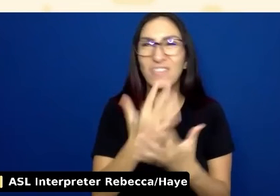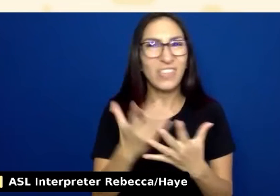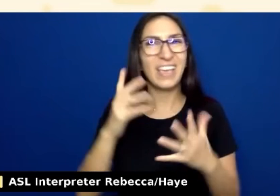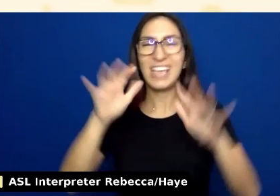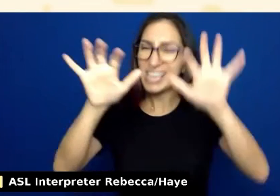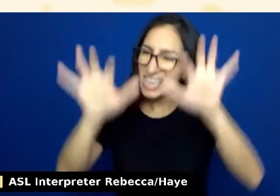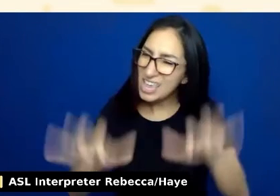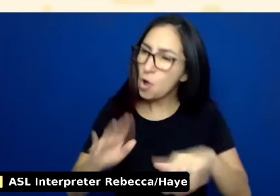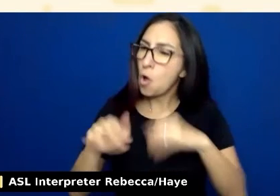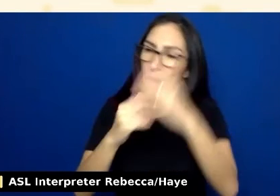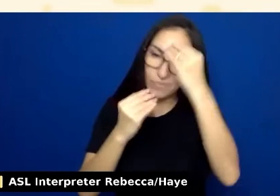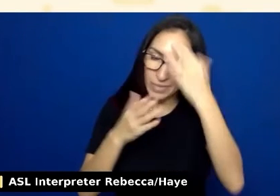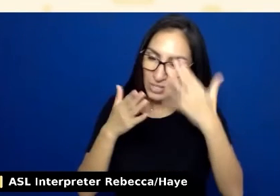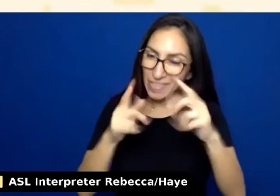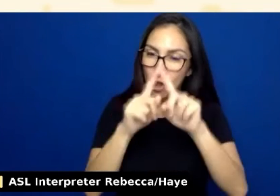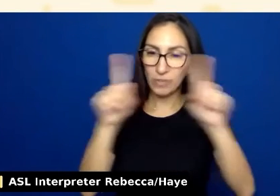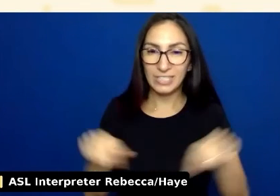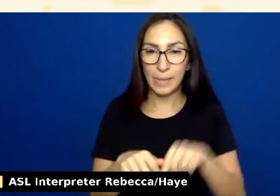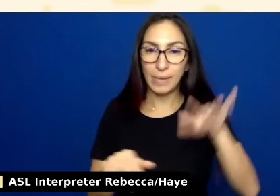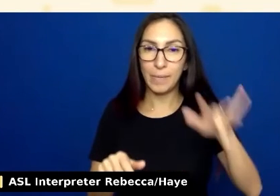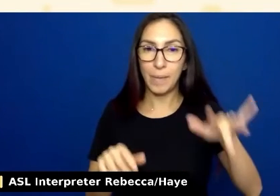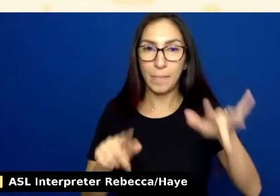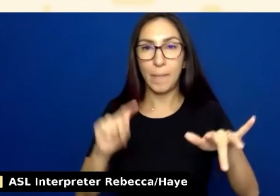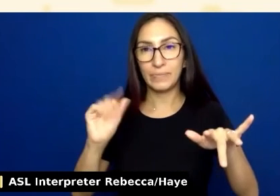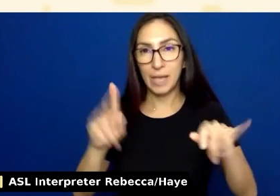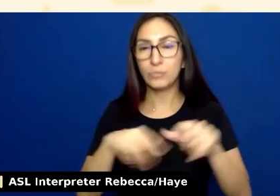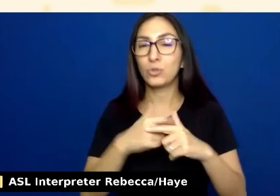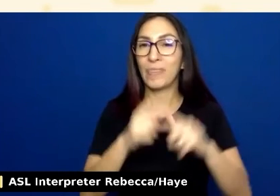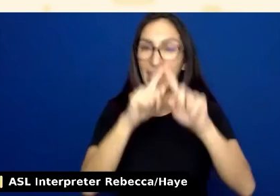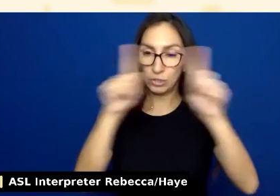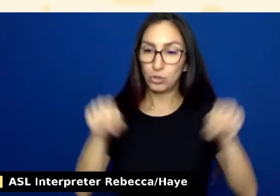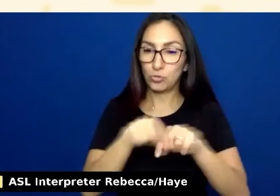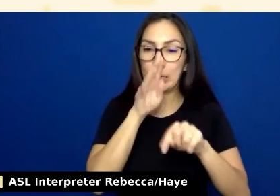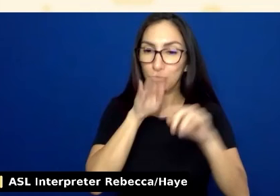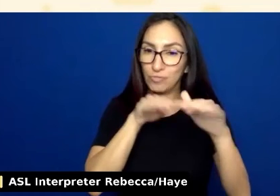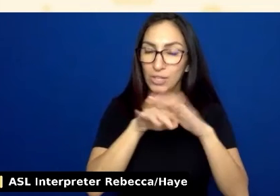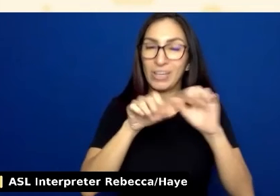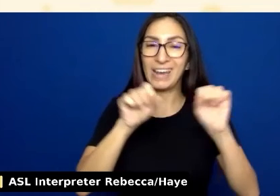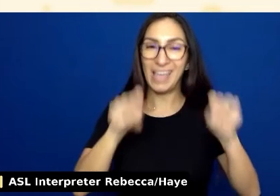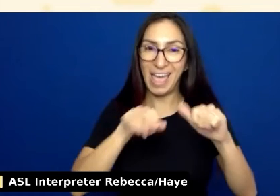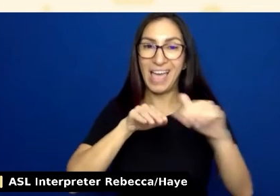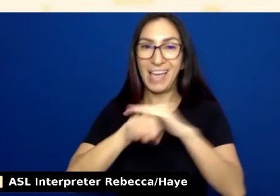Then only a screen reader user will be able to access it. Then only they will be able to navigate to it